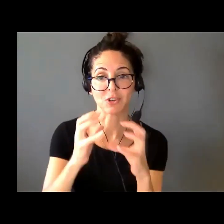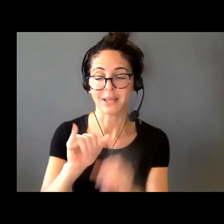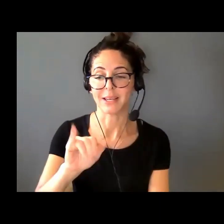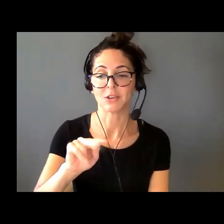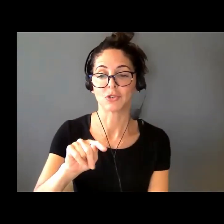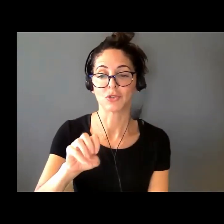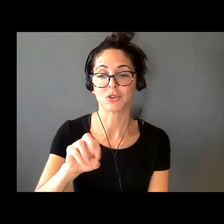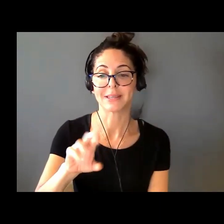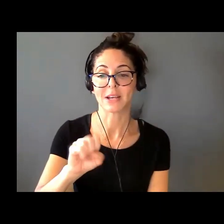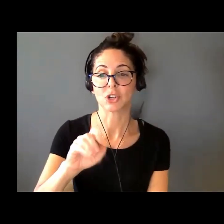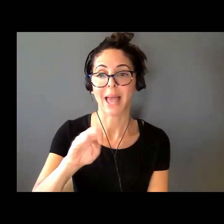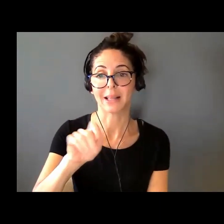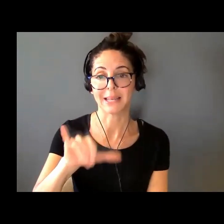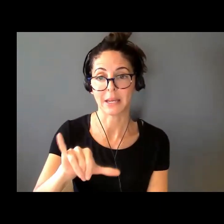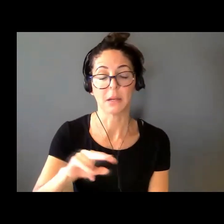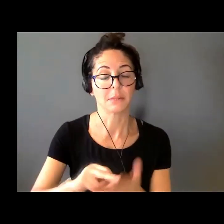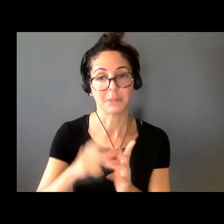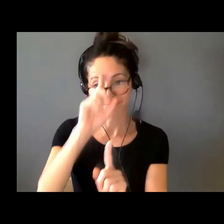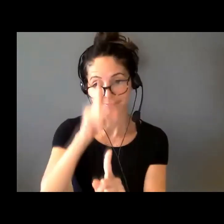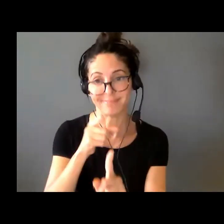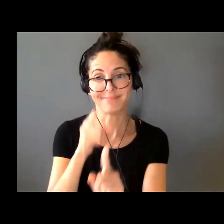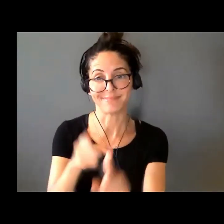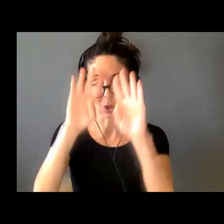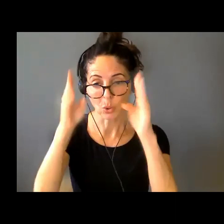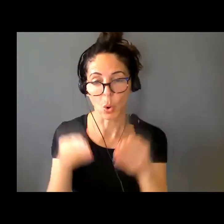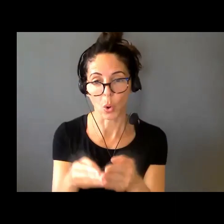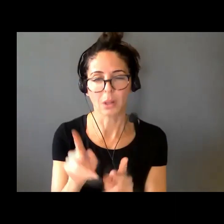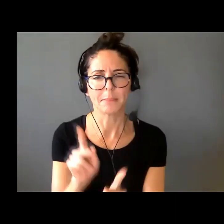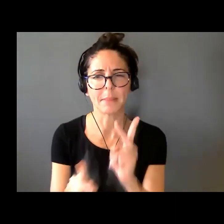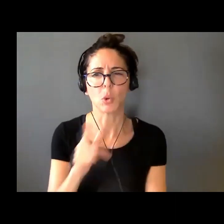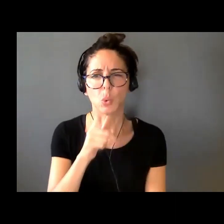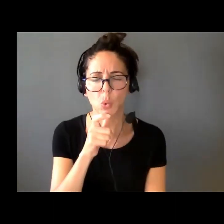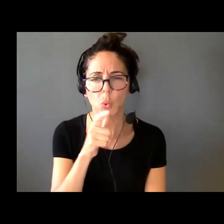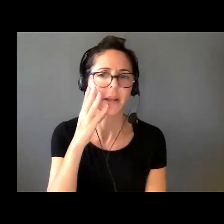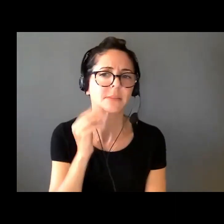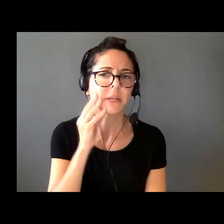to pay particular attention to specific situations of people who experience discrimination due to